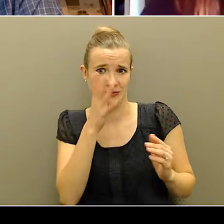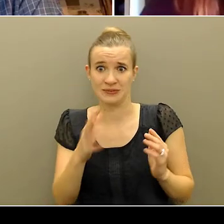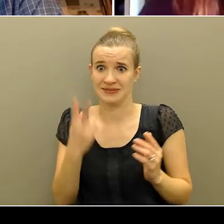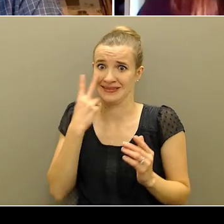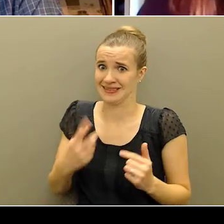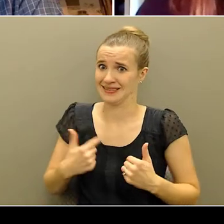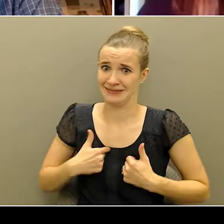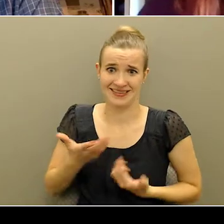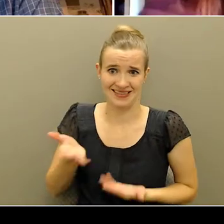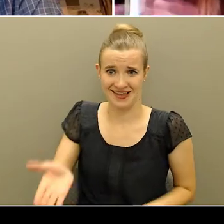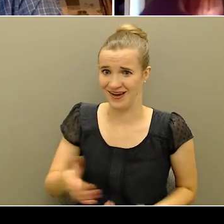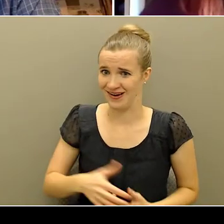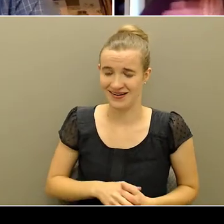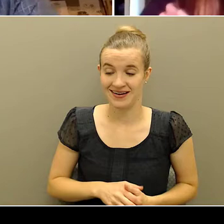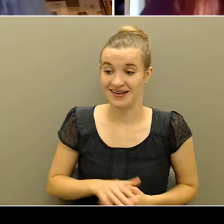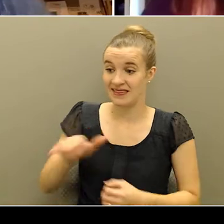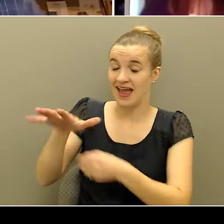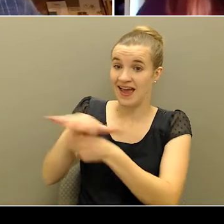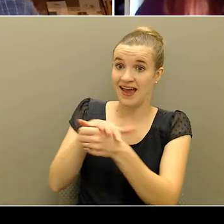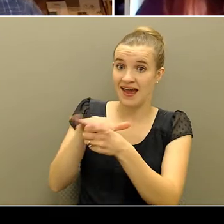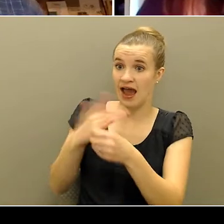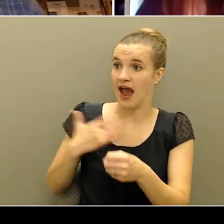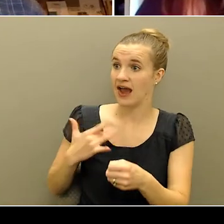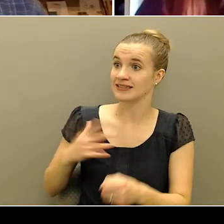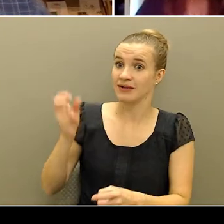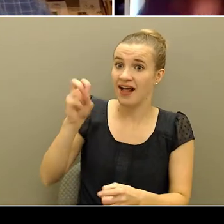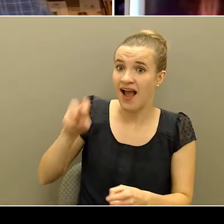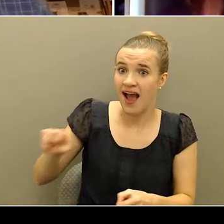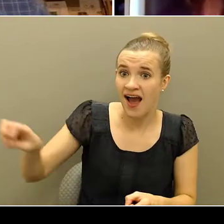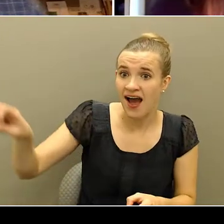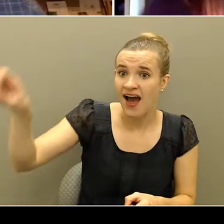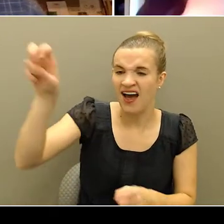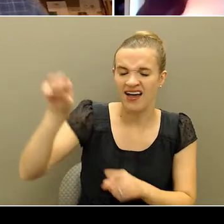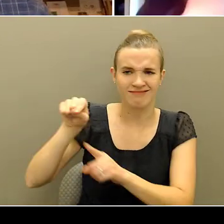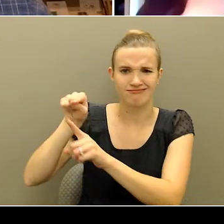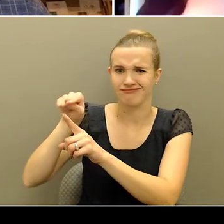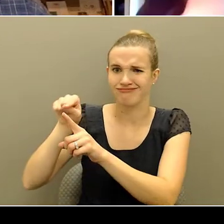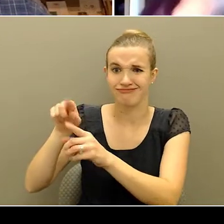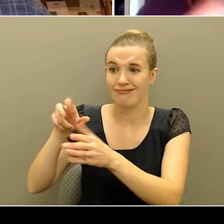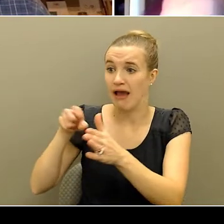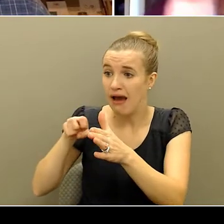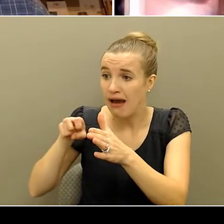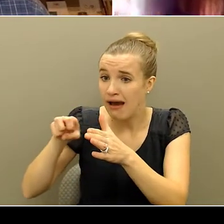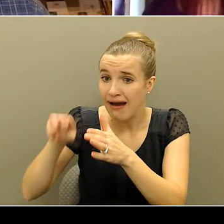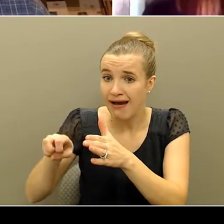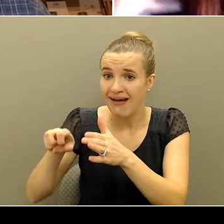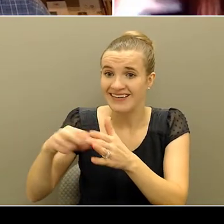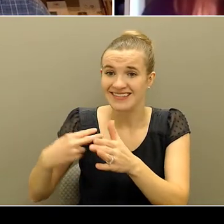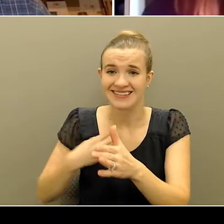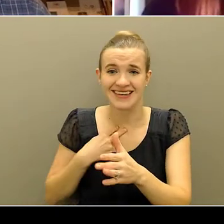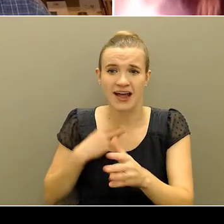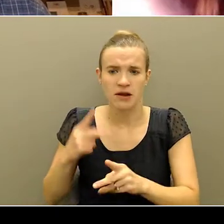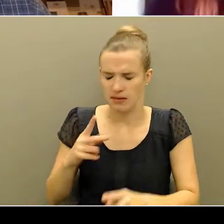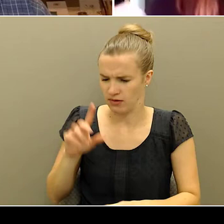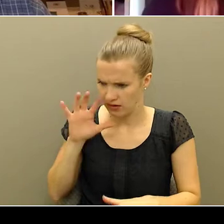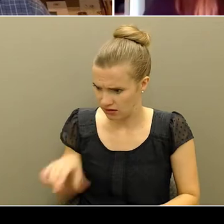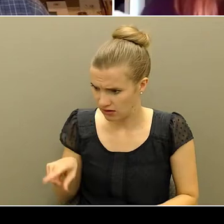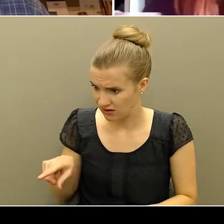wheelchair just stuck in the places that I get to. You know, they'll just be hiking along and they're just like, what, like, what do you, what